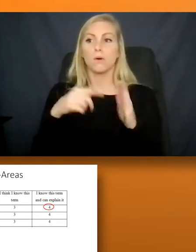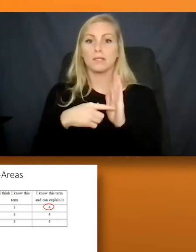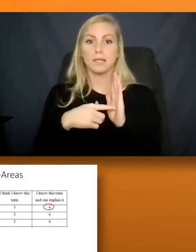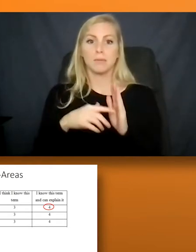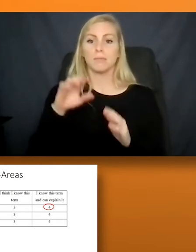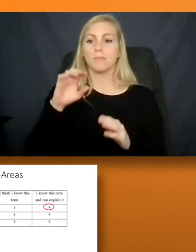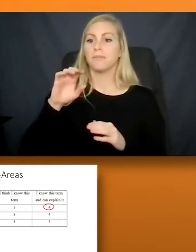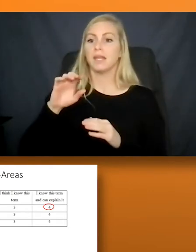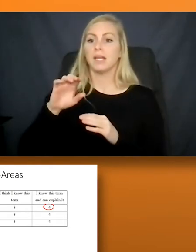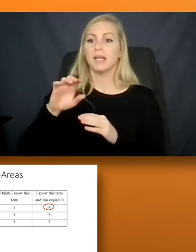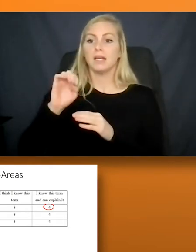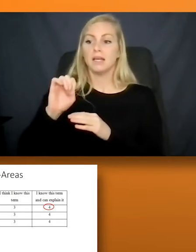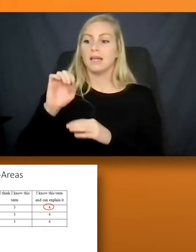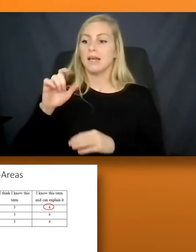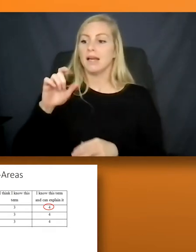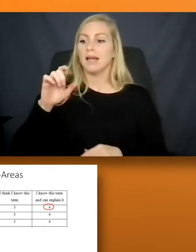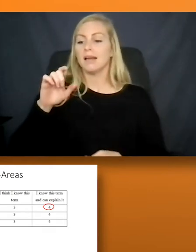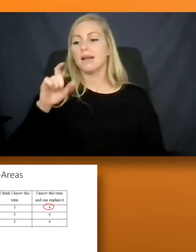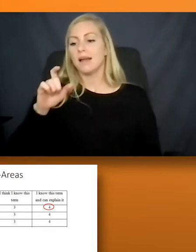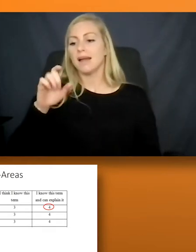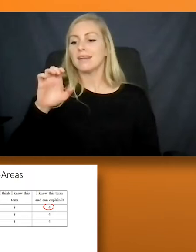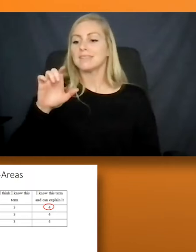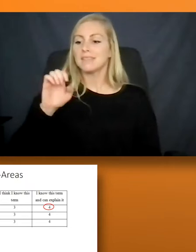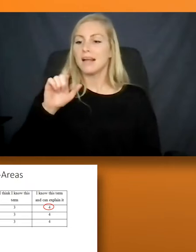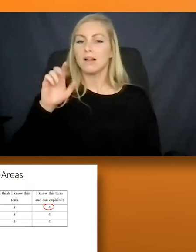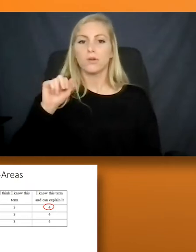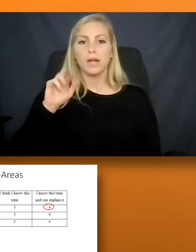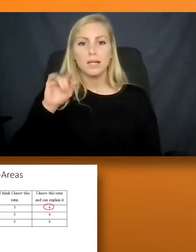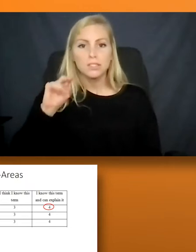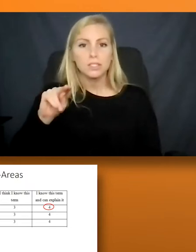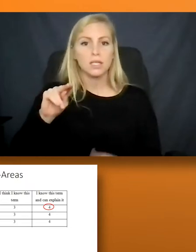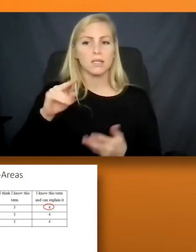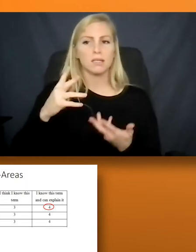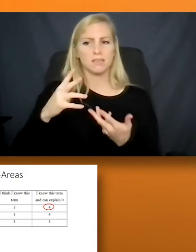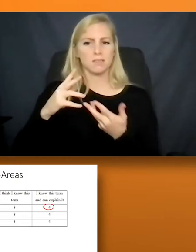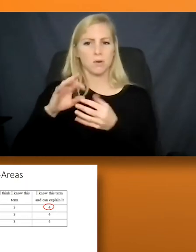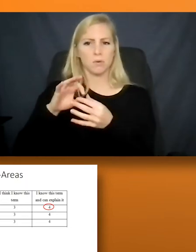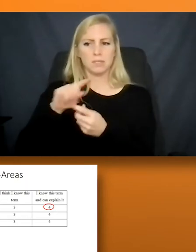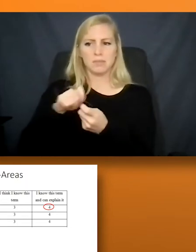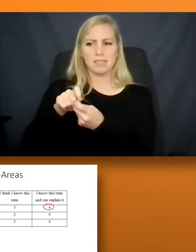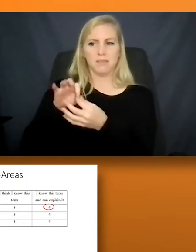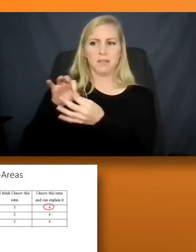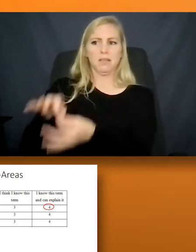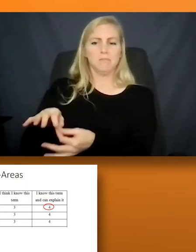such as acceleration and what that means specifically to physics,